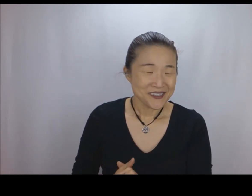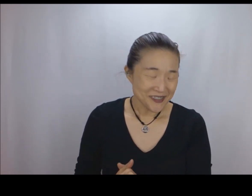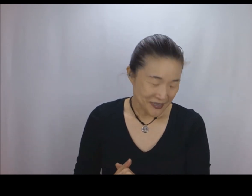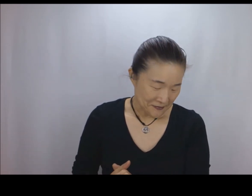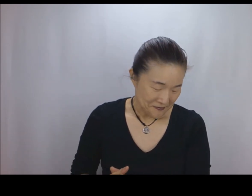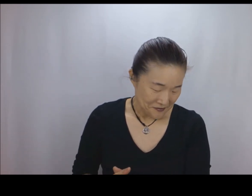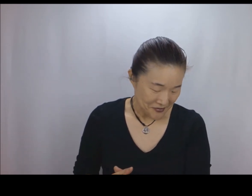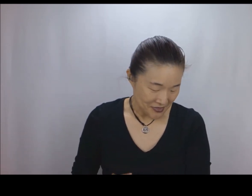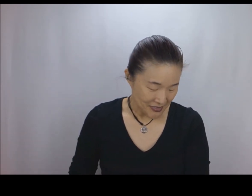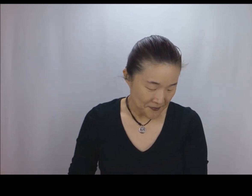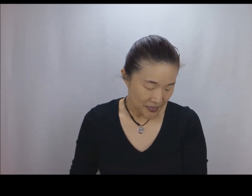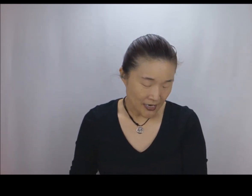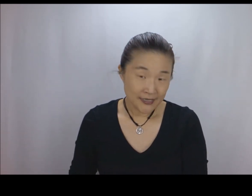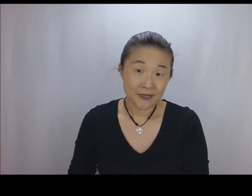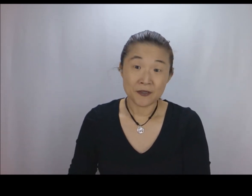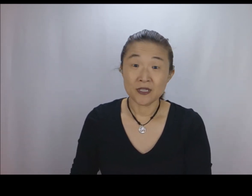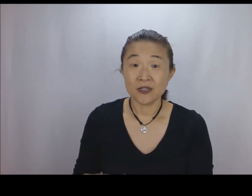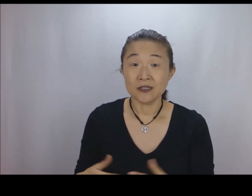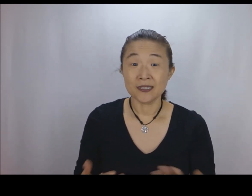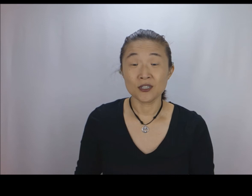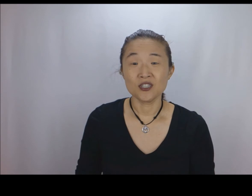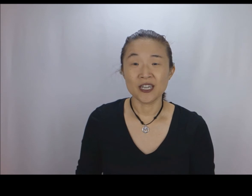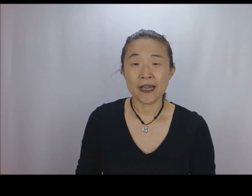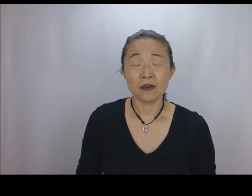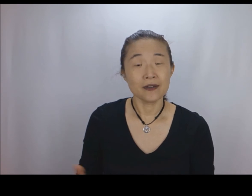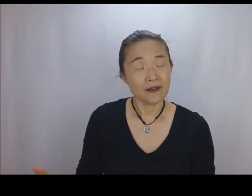It's the different kinds of materials that you can check out.